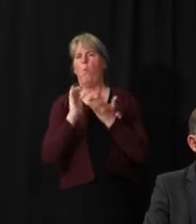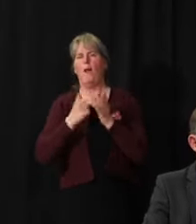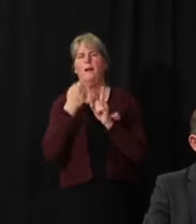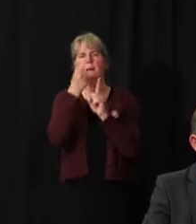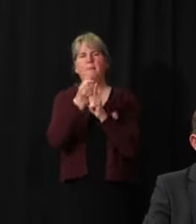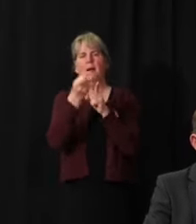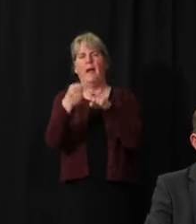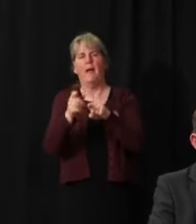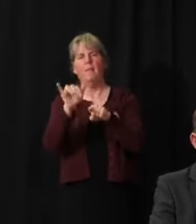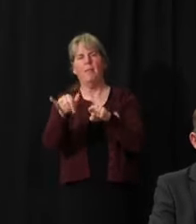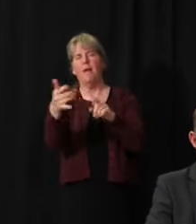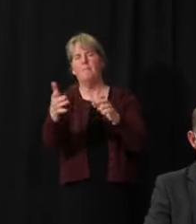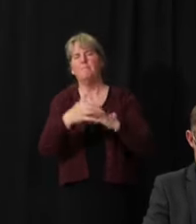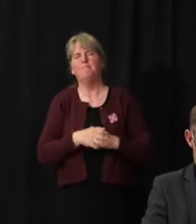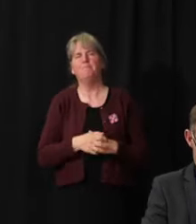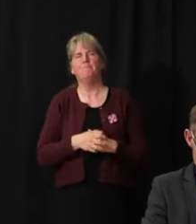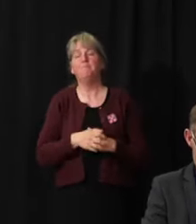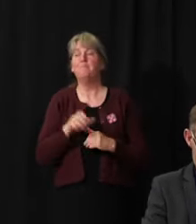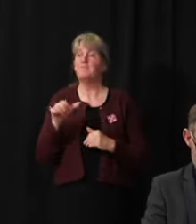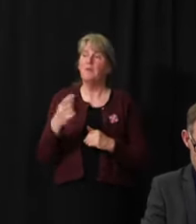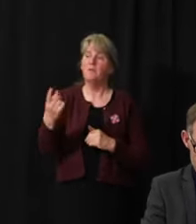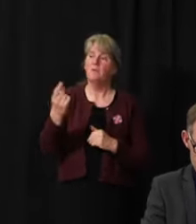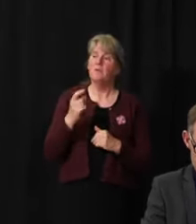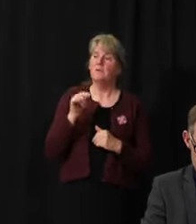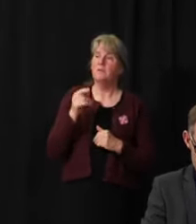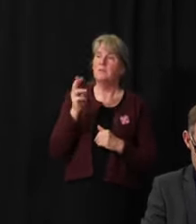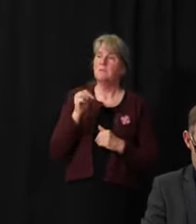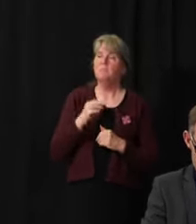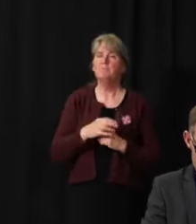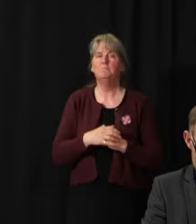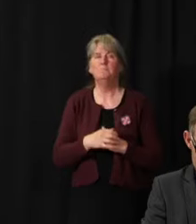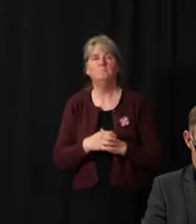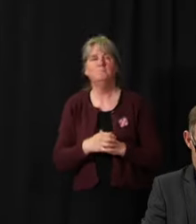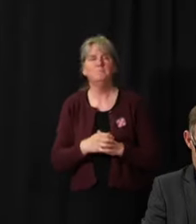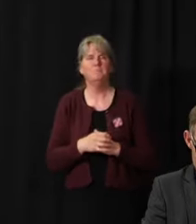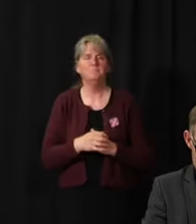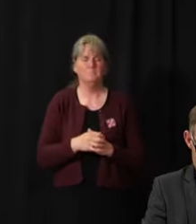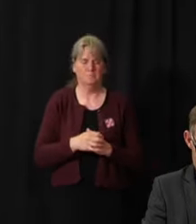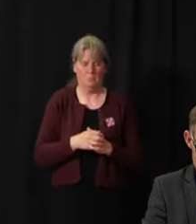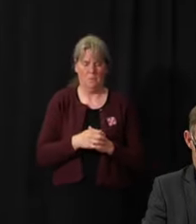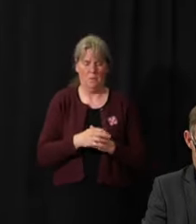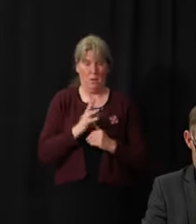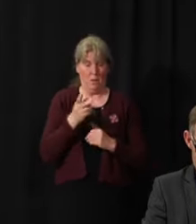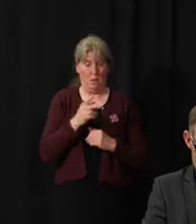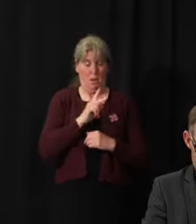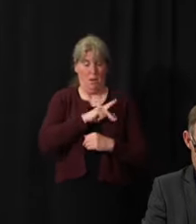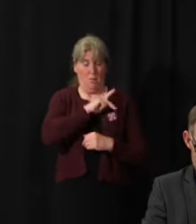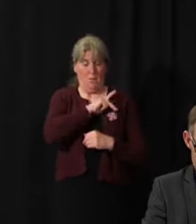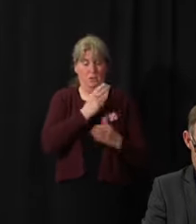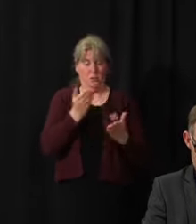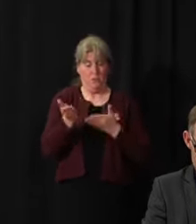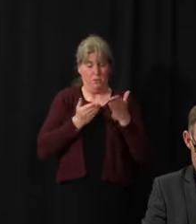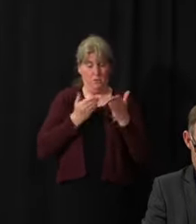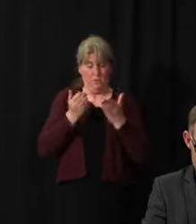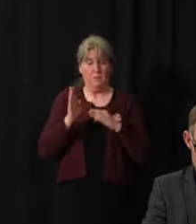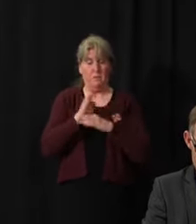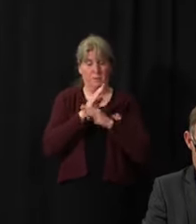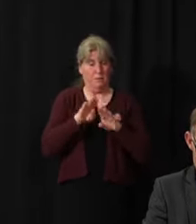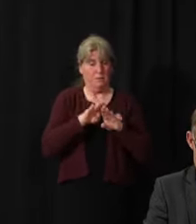to come. Moderator: Next question? Reporter: I'm just wondering, with personal service